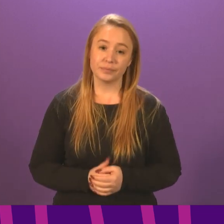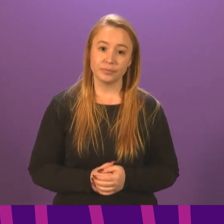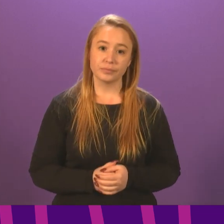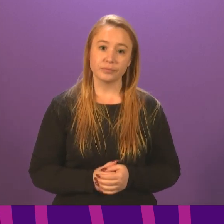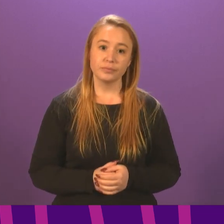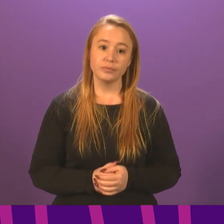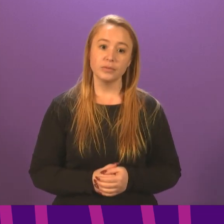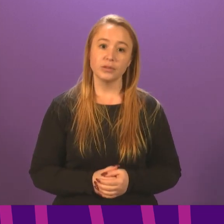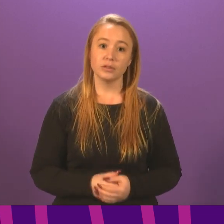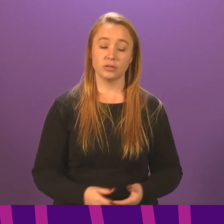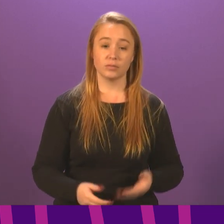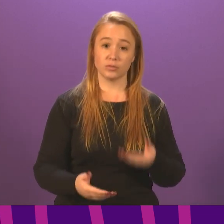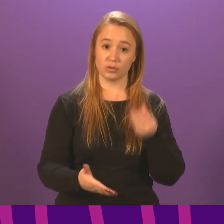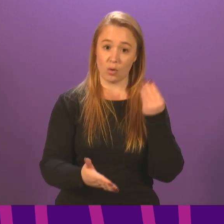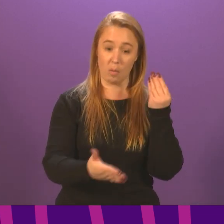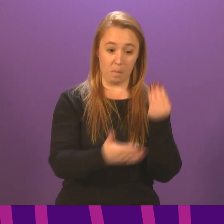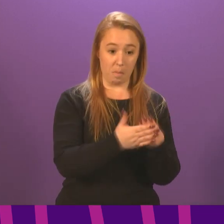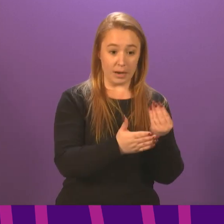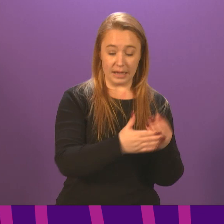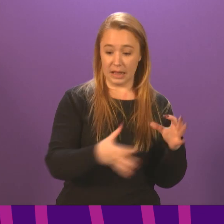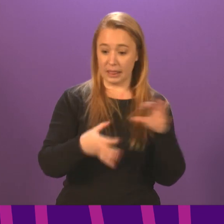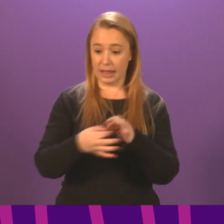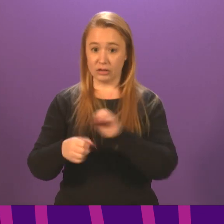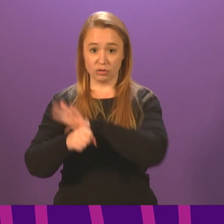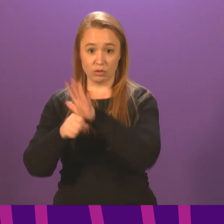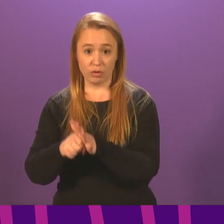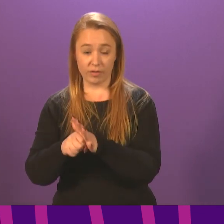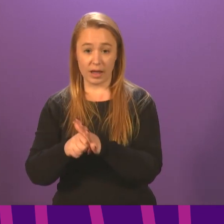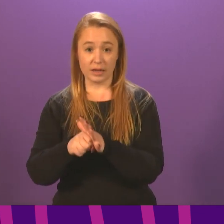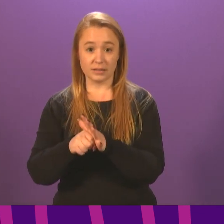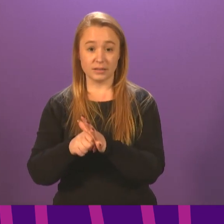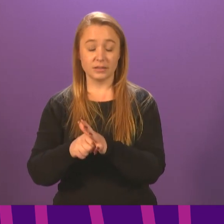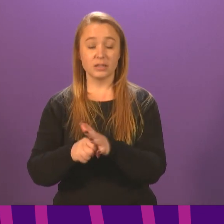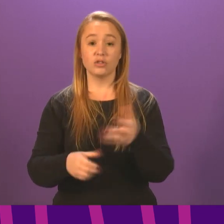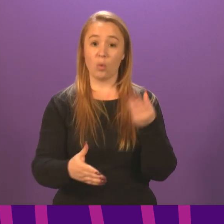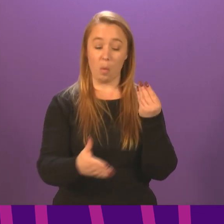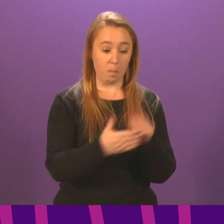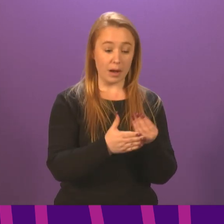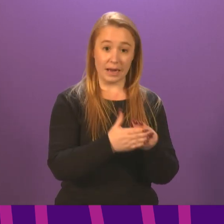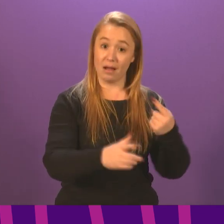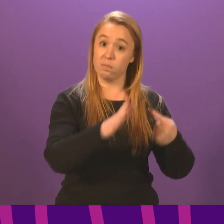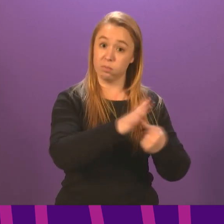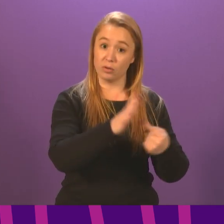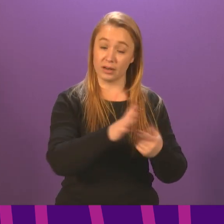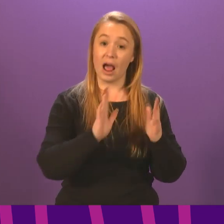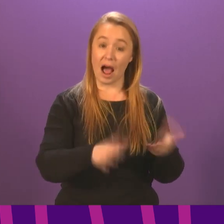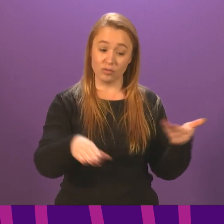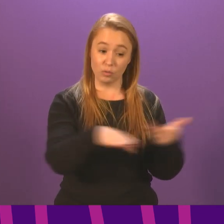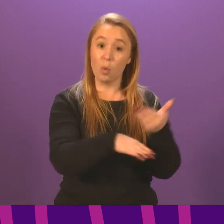“the financial necessity to continue working ... the nature of employment ... Public transport